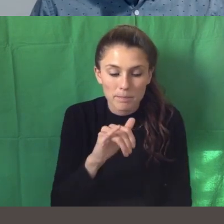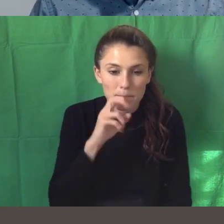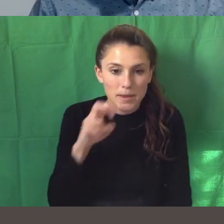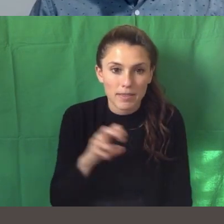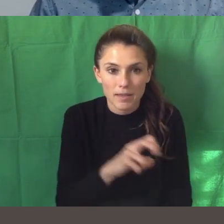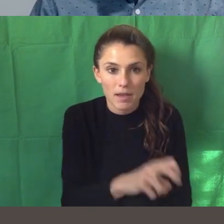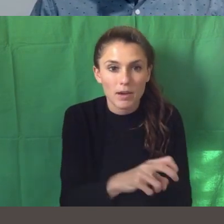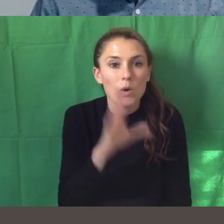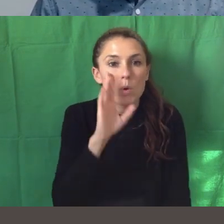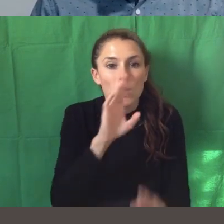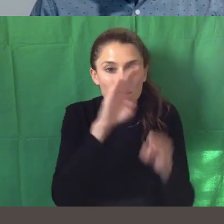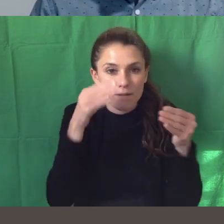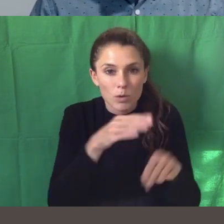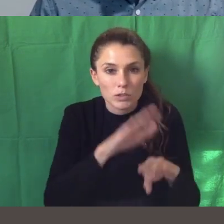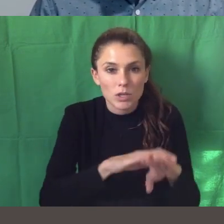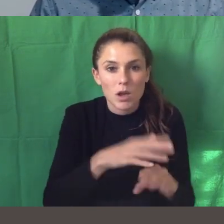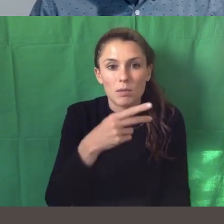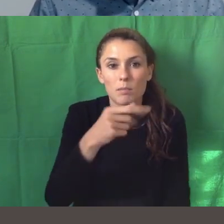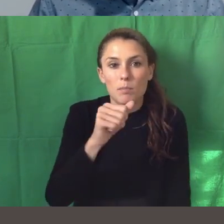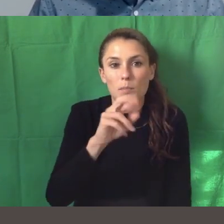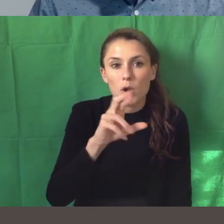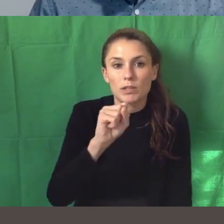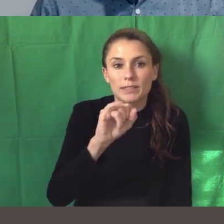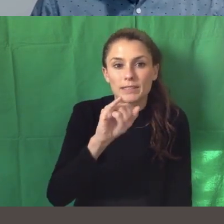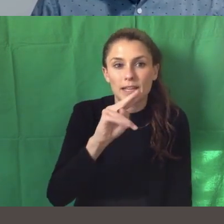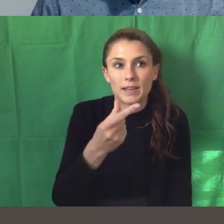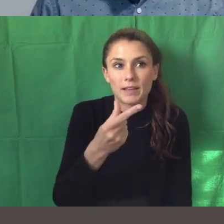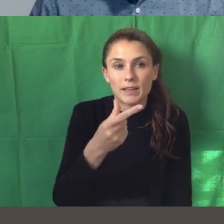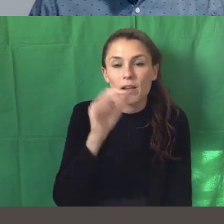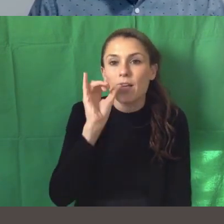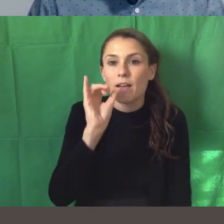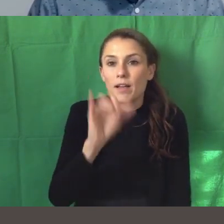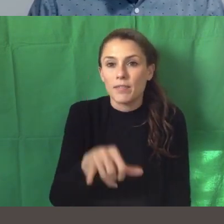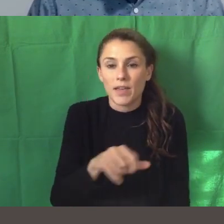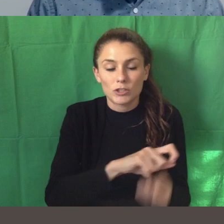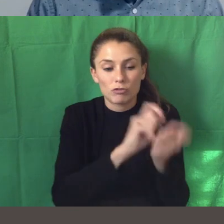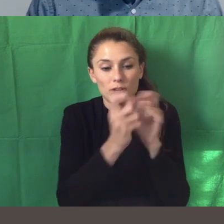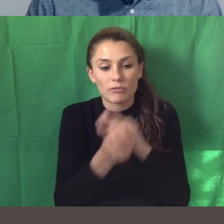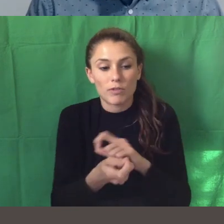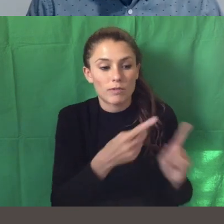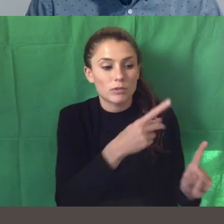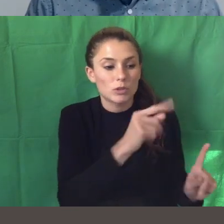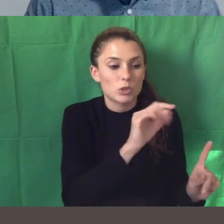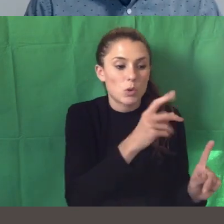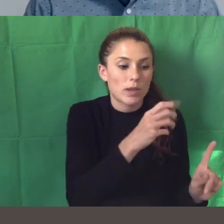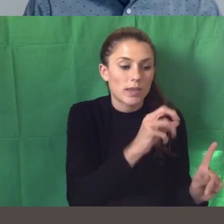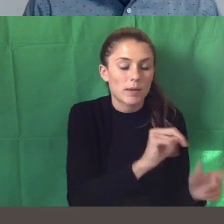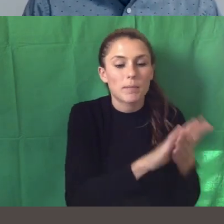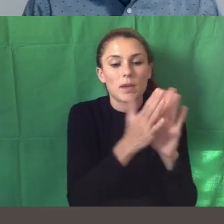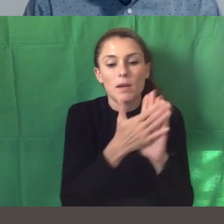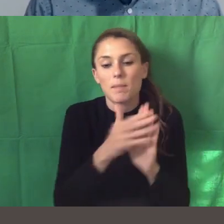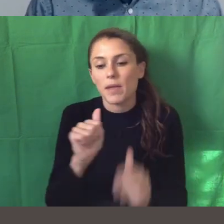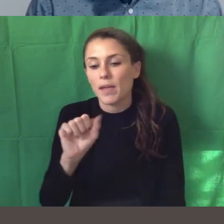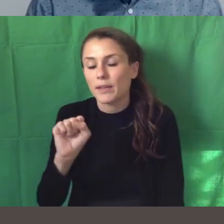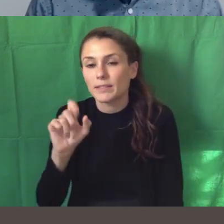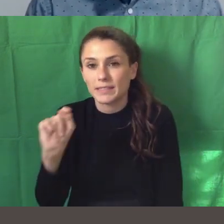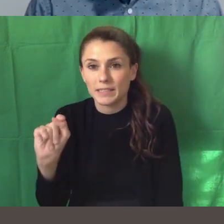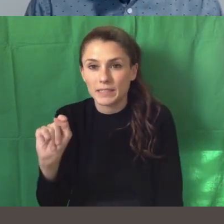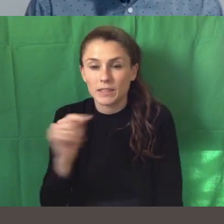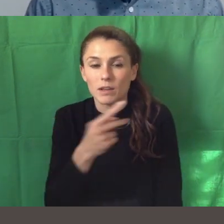but we're going to focus in the parsing, which is the transformation of tokens into that AST.